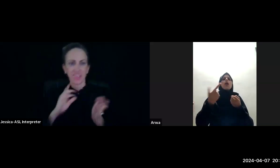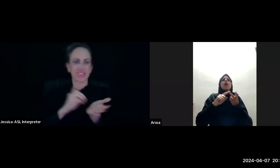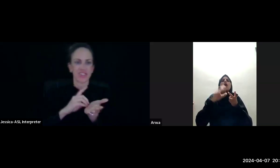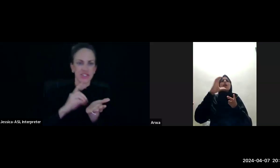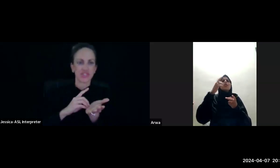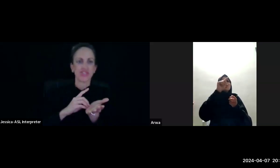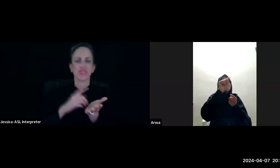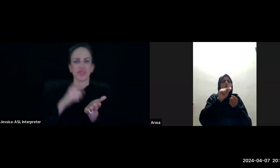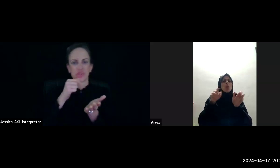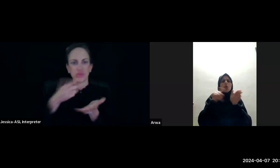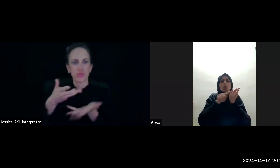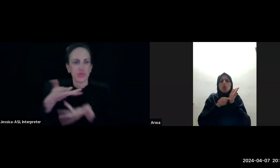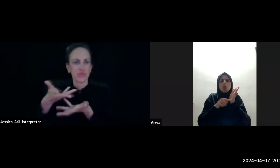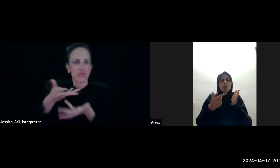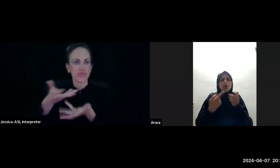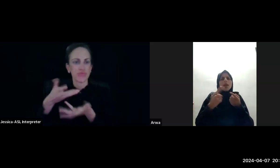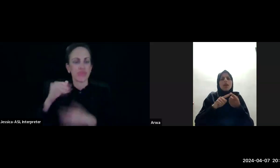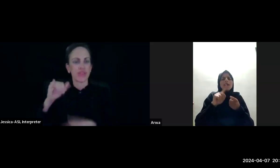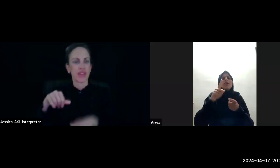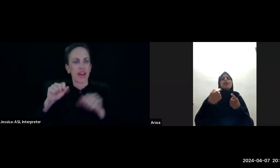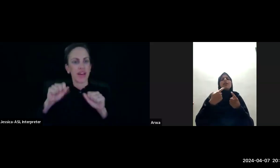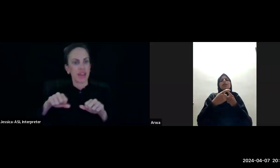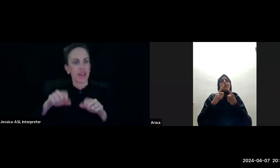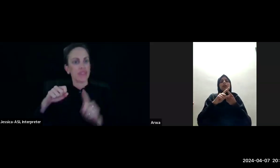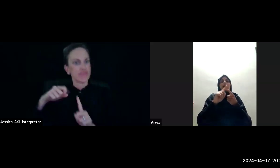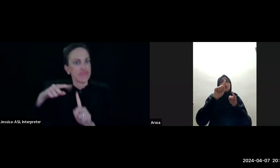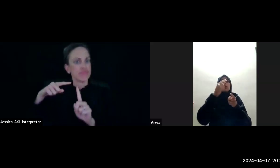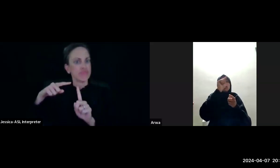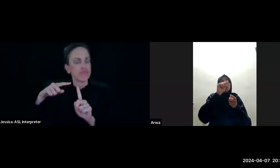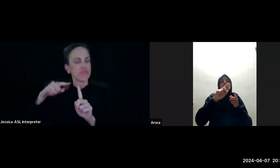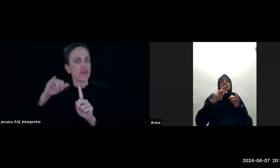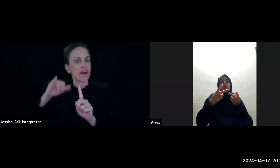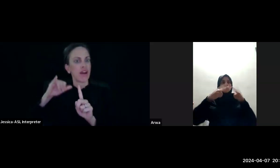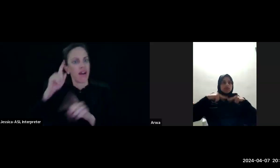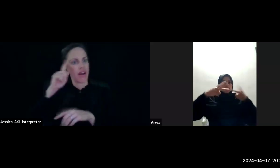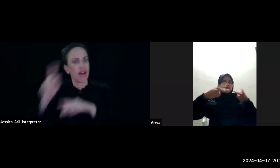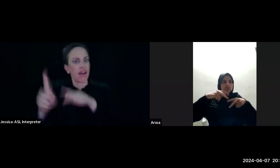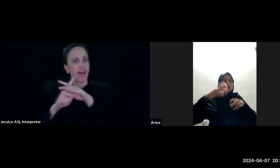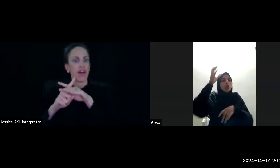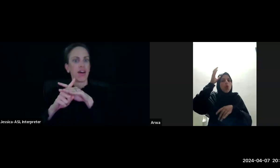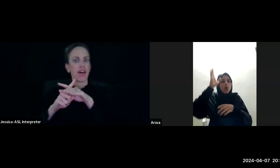and that can you know trigger and come out with something you know novel. all right. that's the